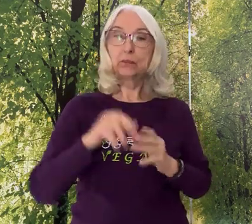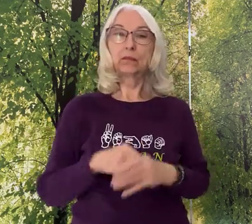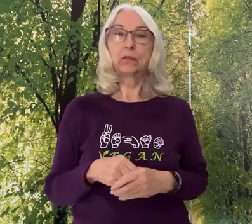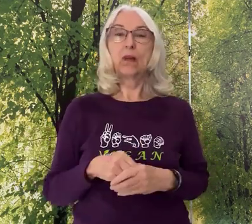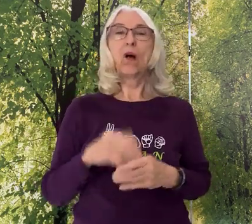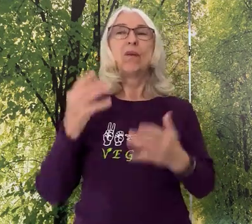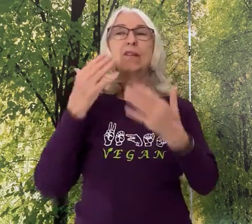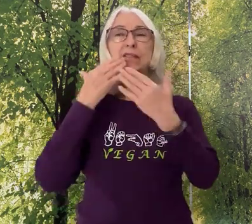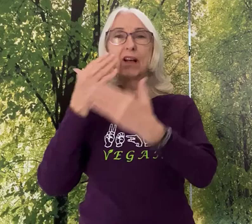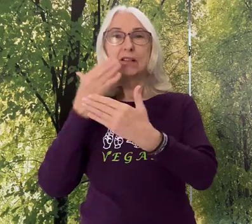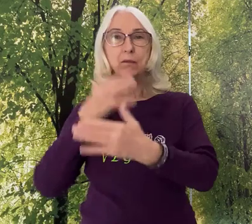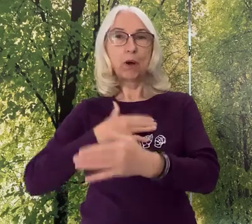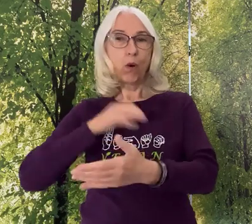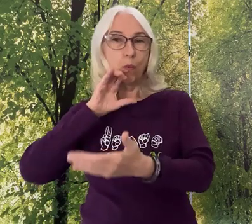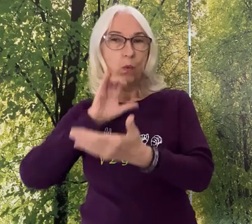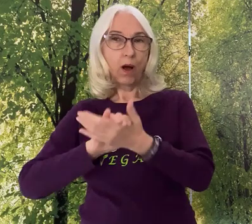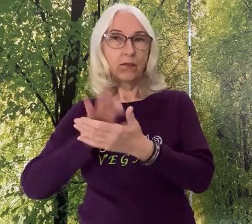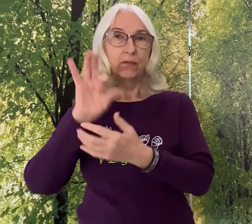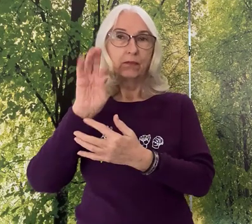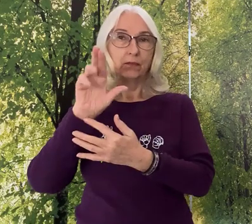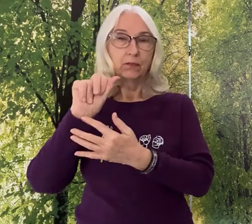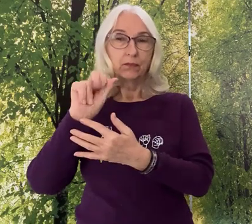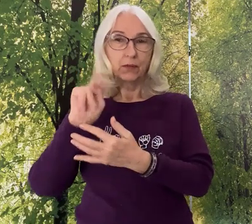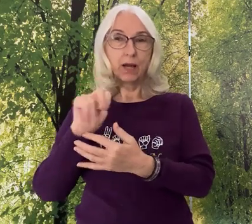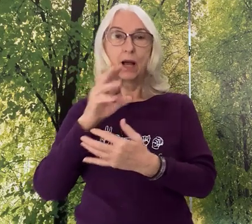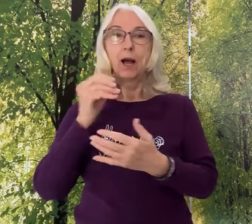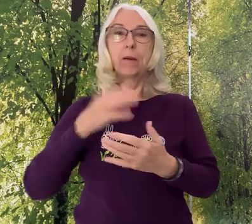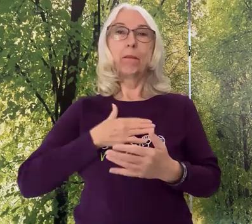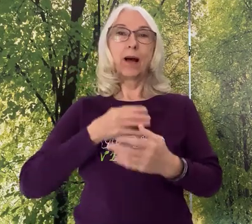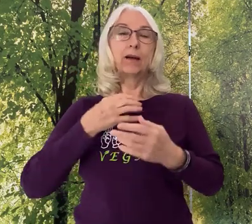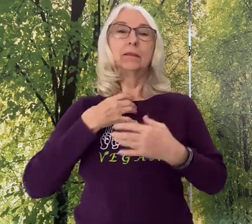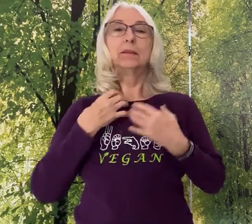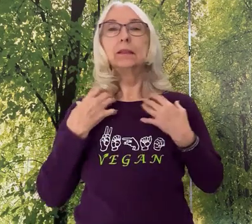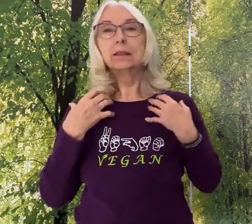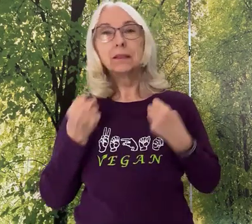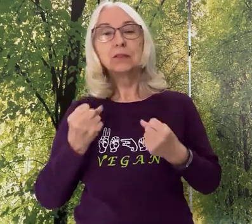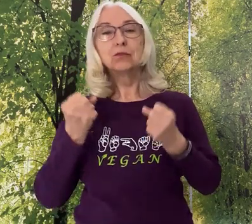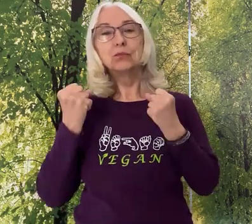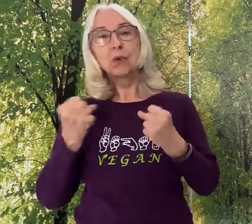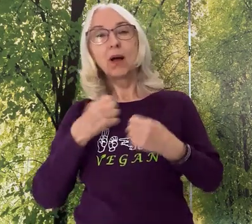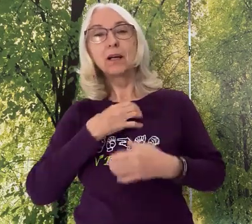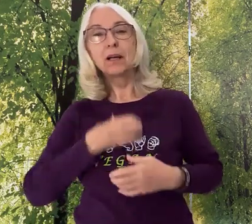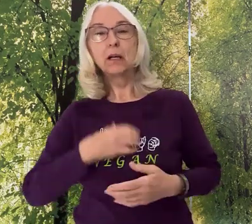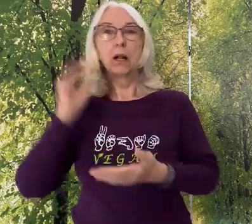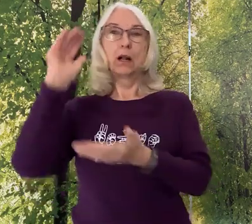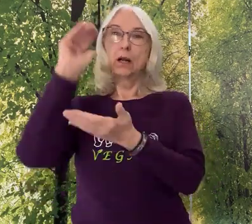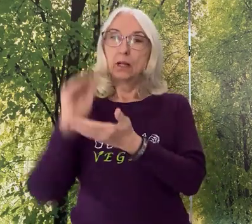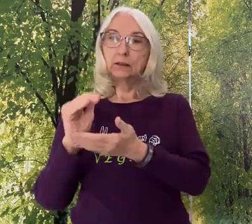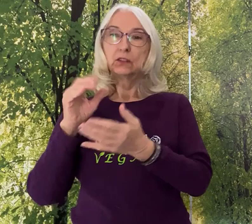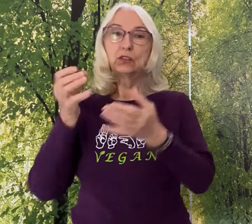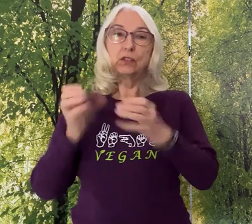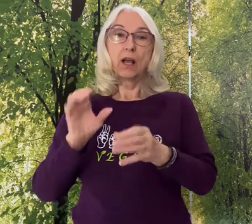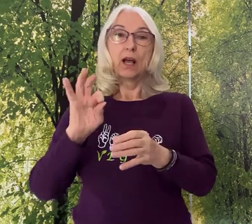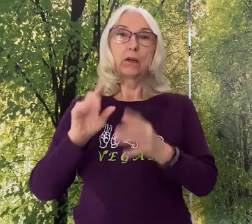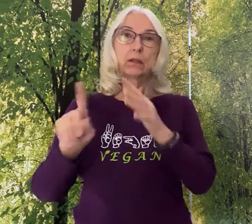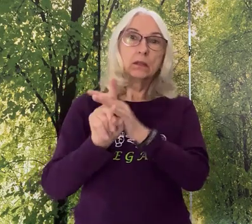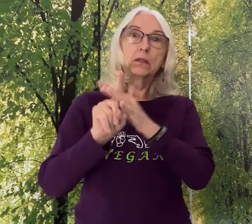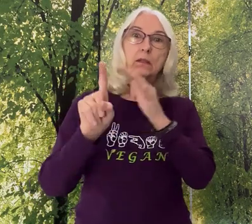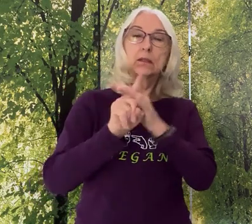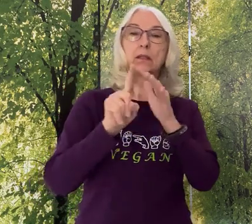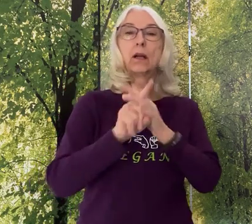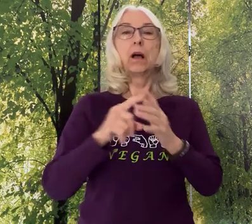Thanks to my wife, Fran, and my desire to lessen the chance of recurrence,